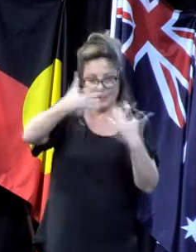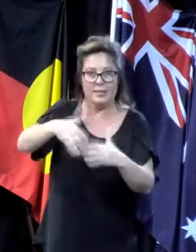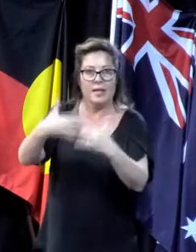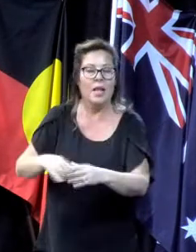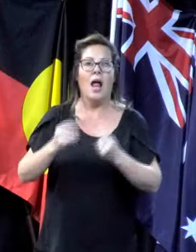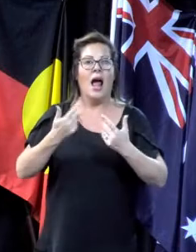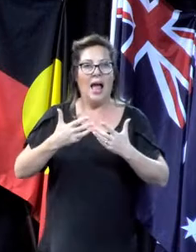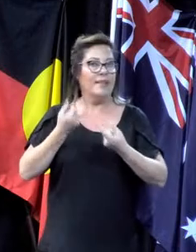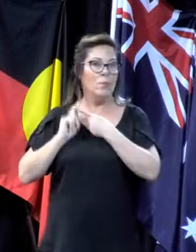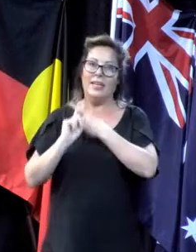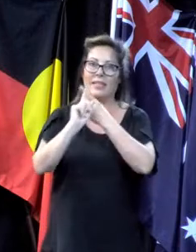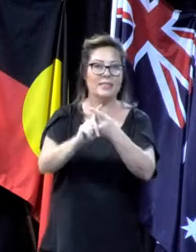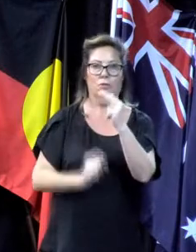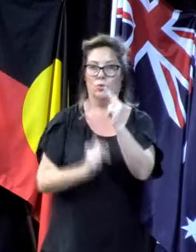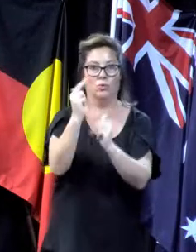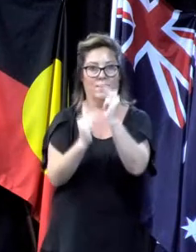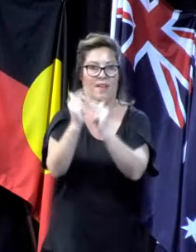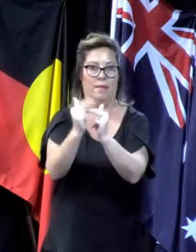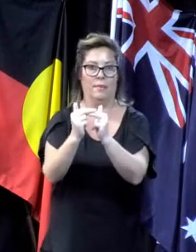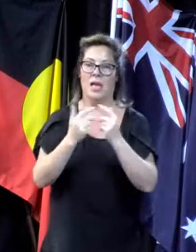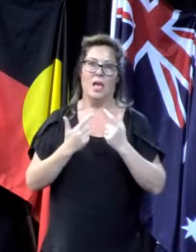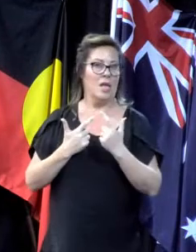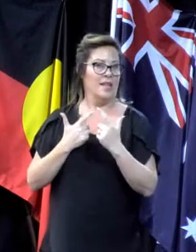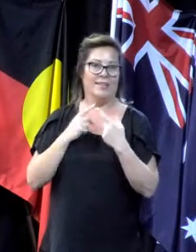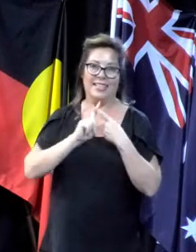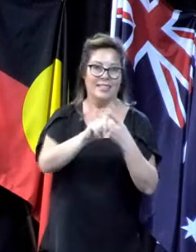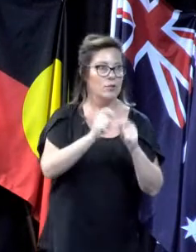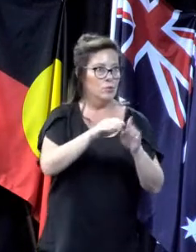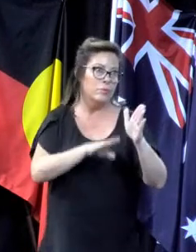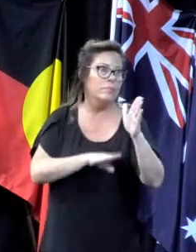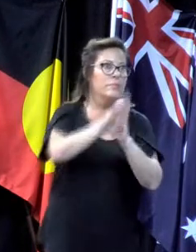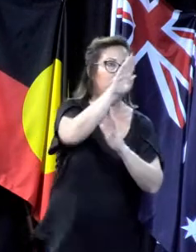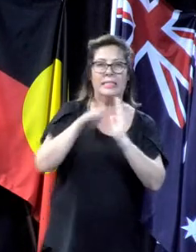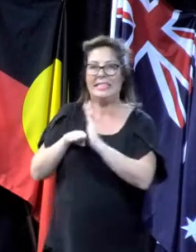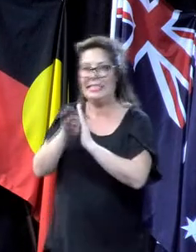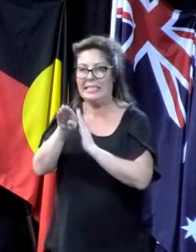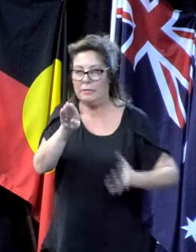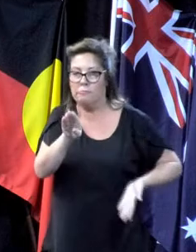to develop and gain traction. Also, with the point that it's never perfect.